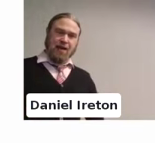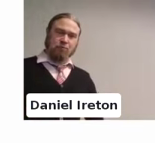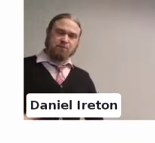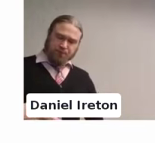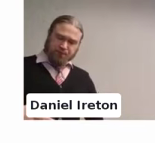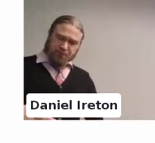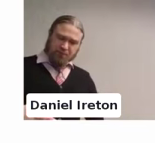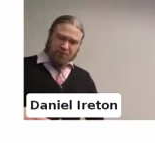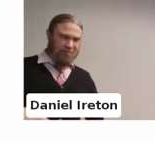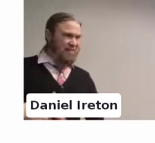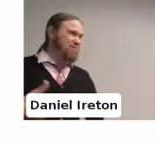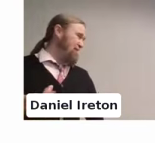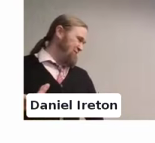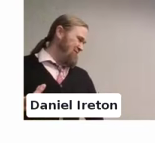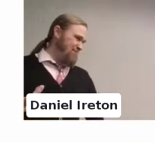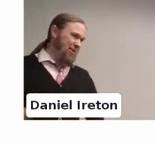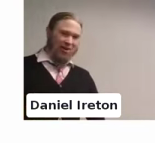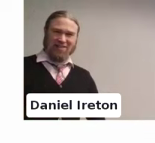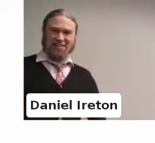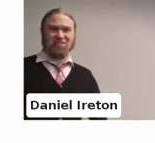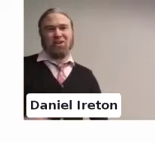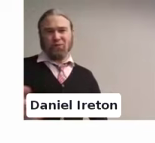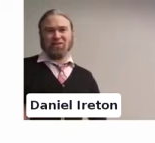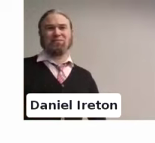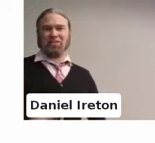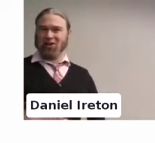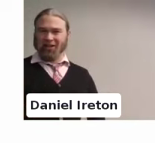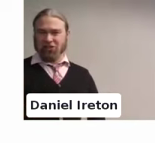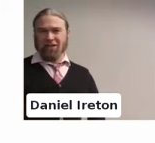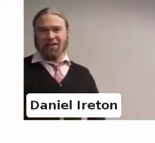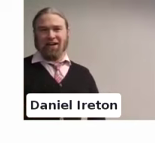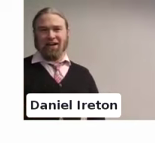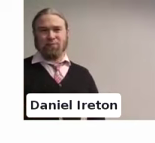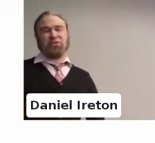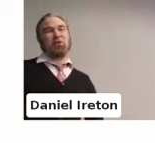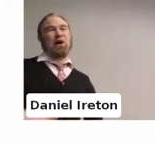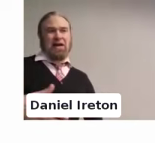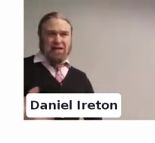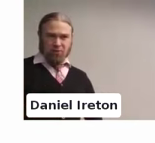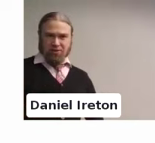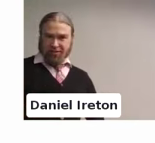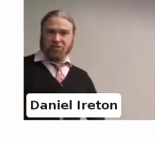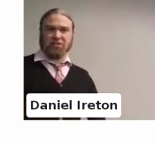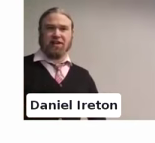That's department of arts and sciences at K-State. And that class is a freshman seminar.